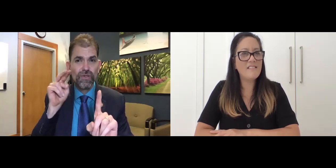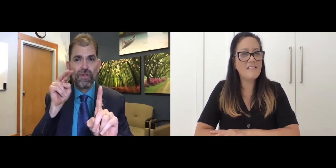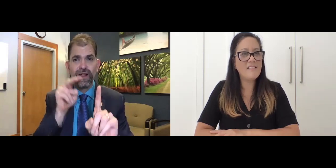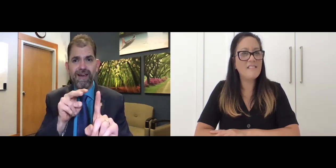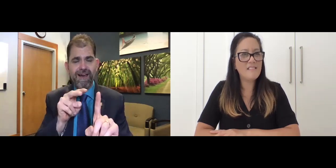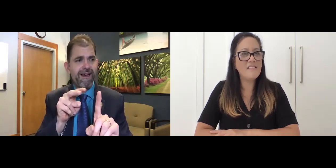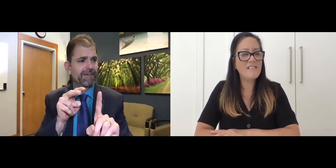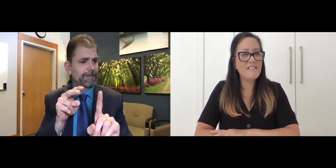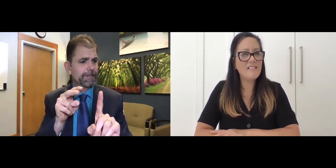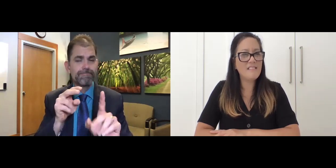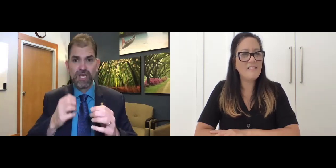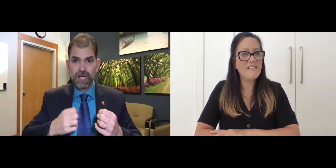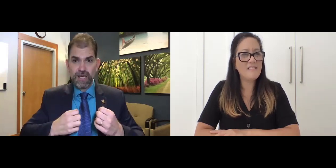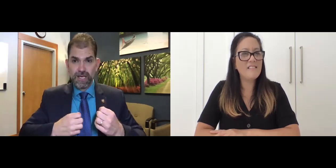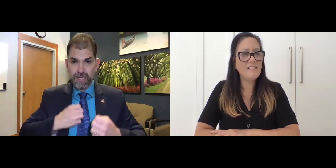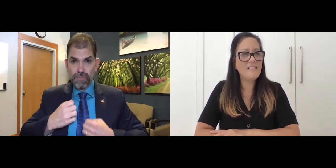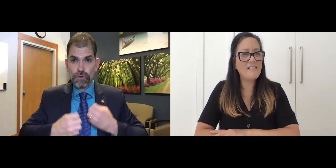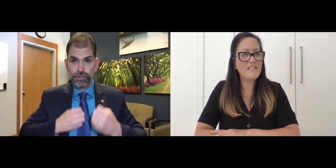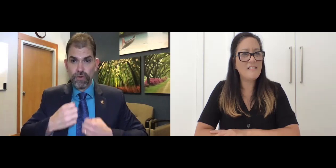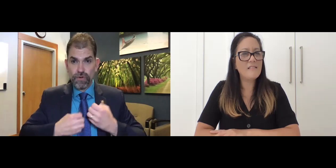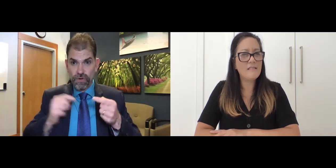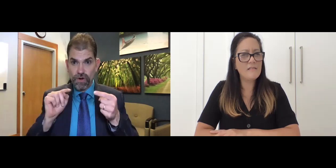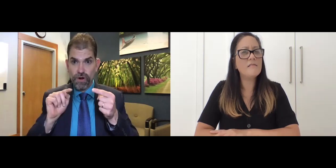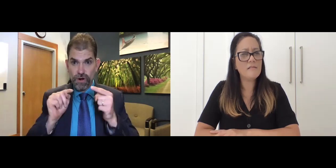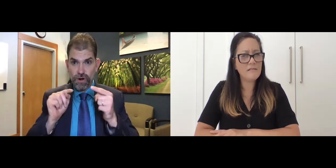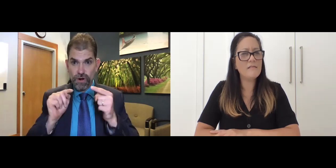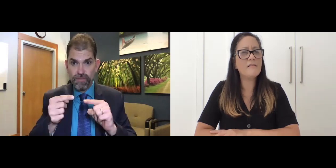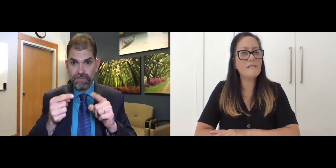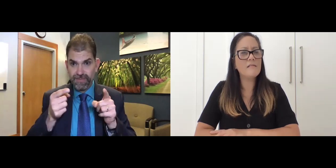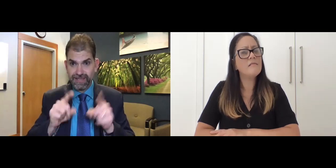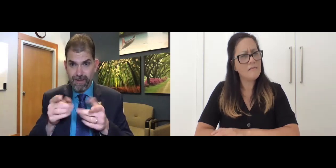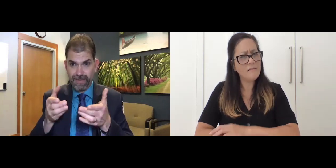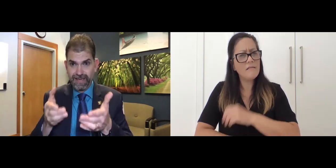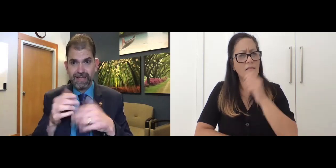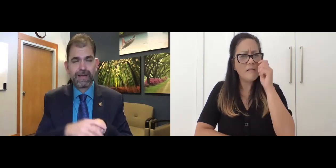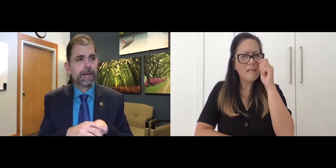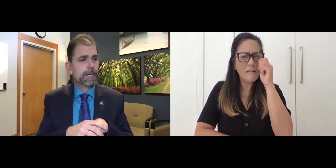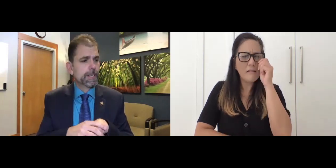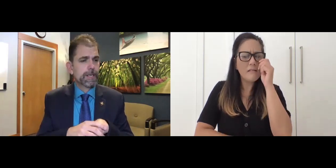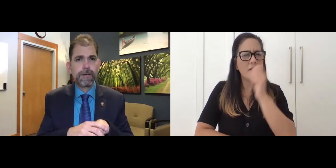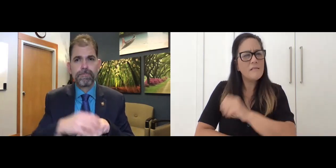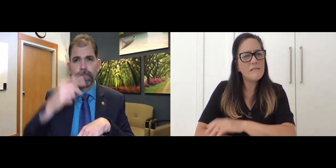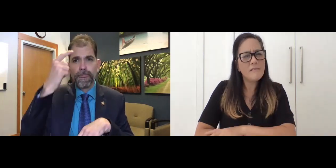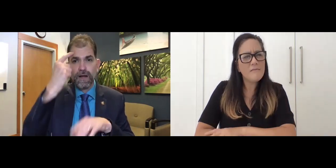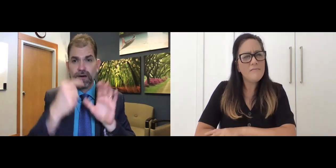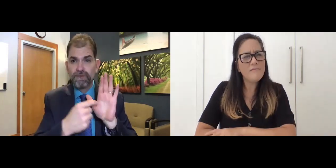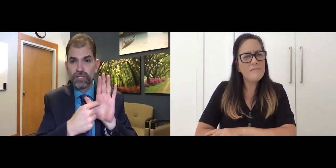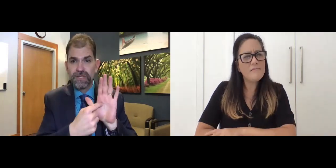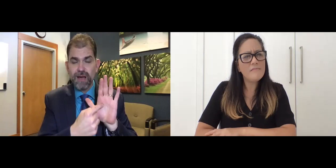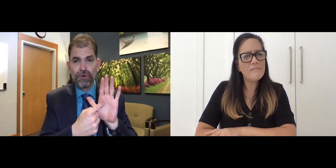We also do evaluations where we look at the emotional harm that's happening here.